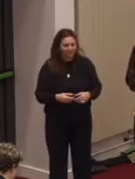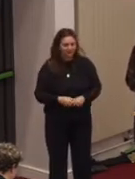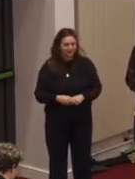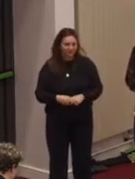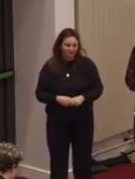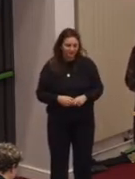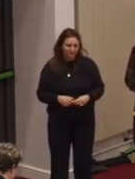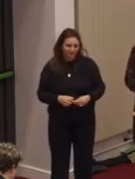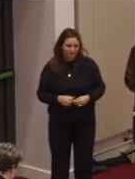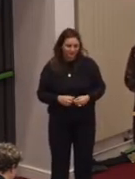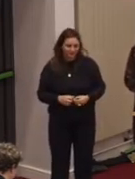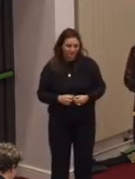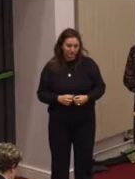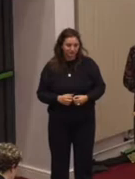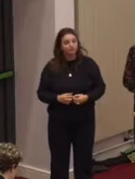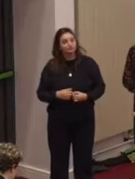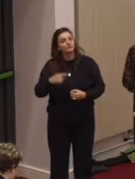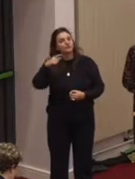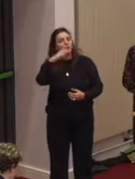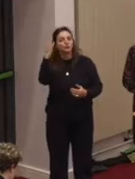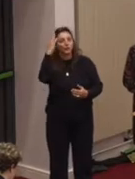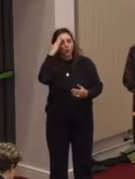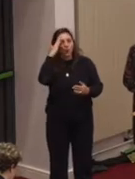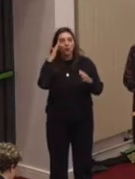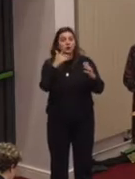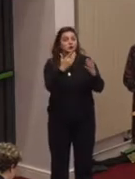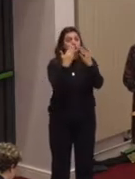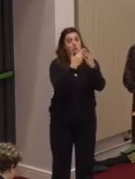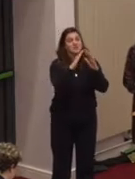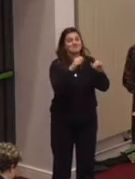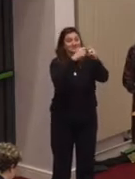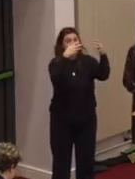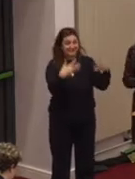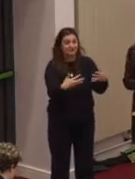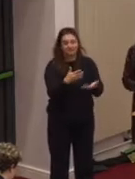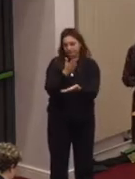familiar with the factors that create exclusion of children with disabilities, with different